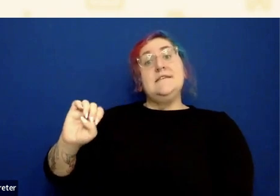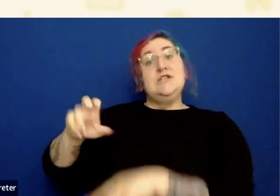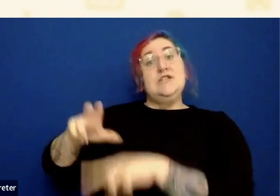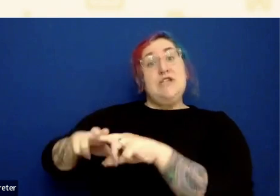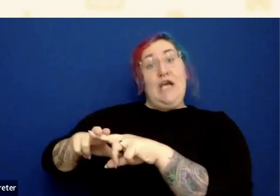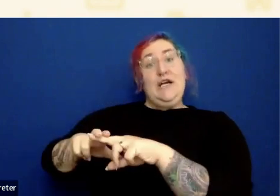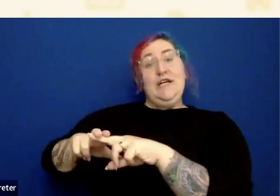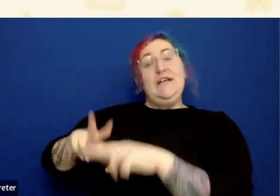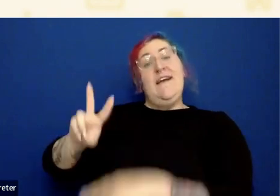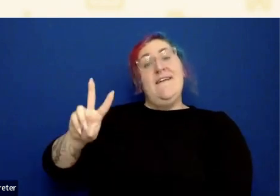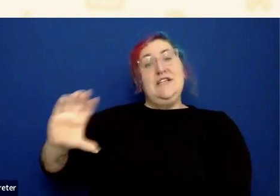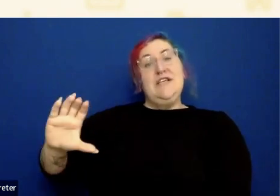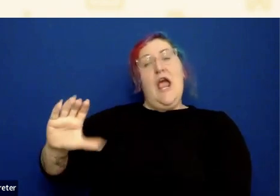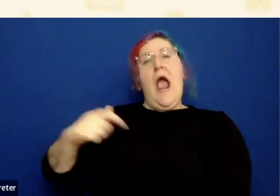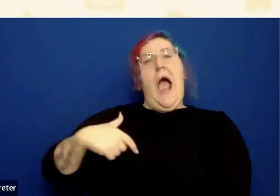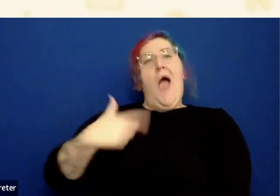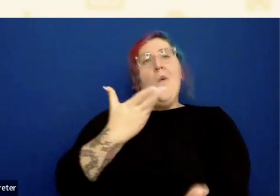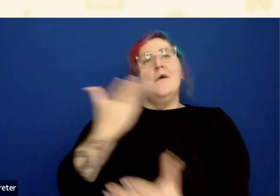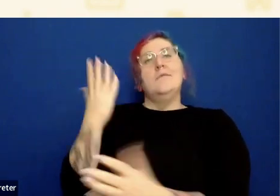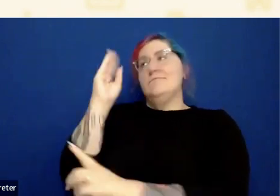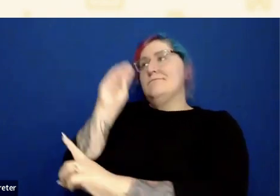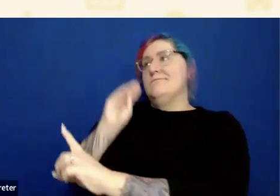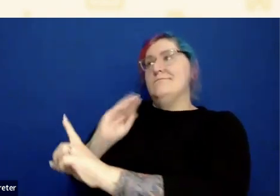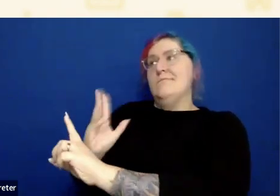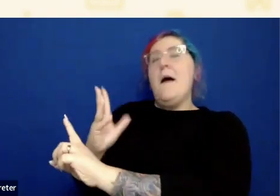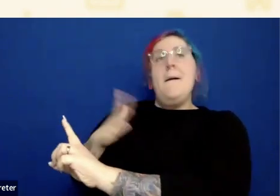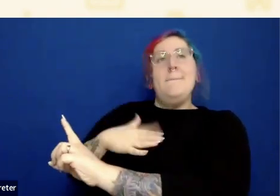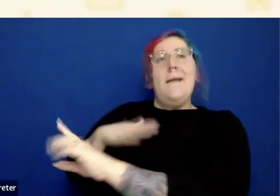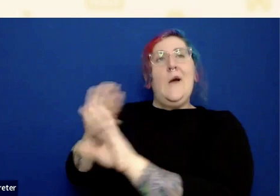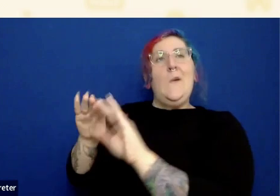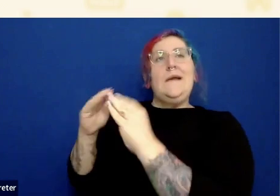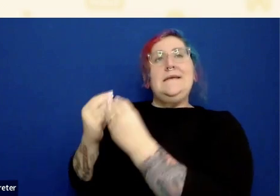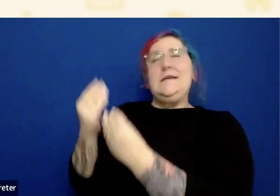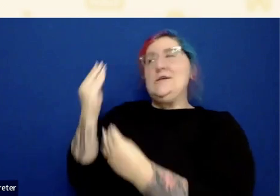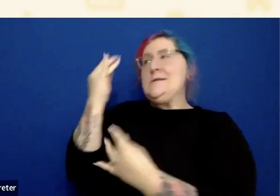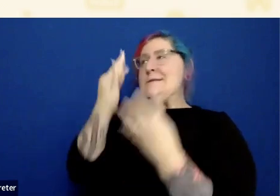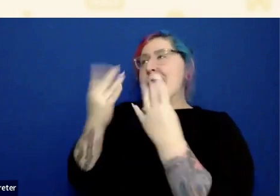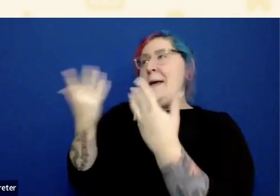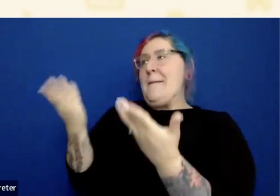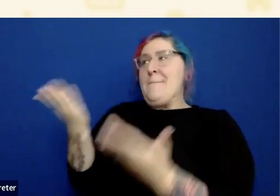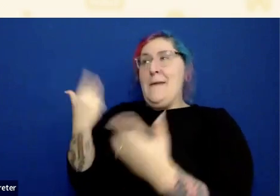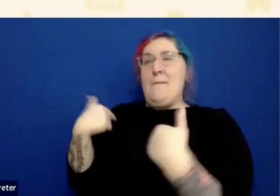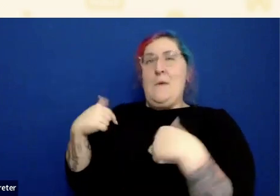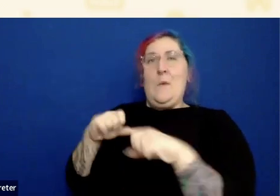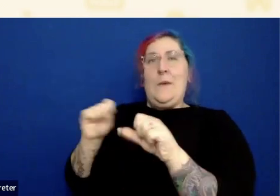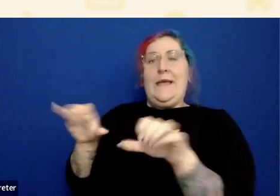to think about, to see how we might be able to execute on that in the coming years.